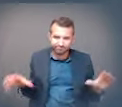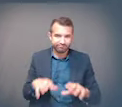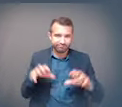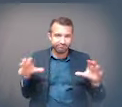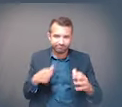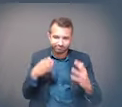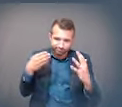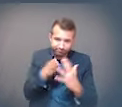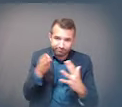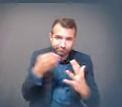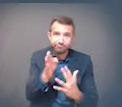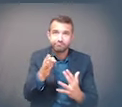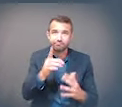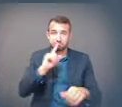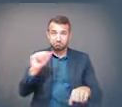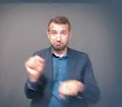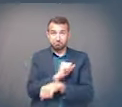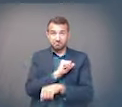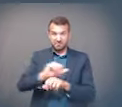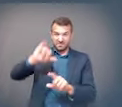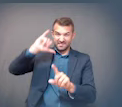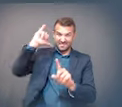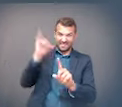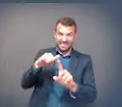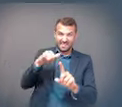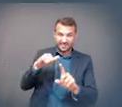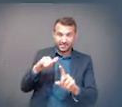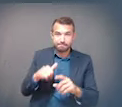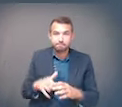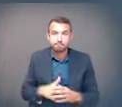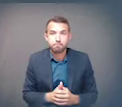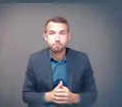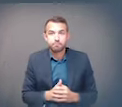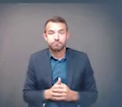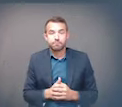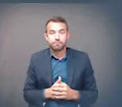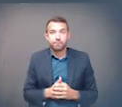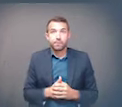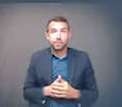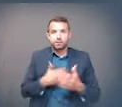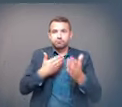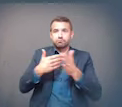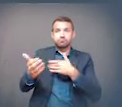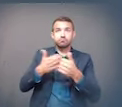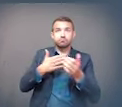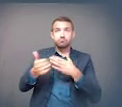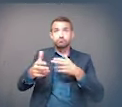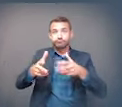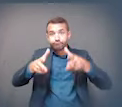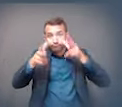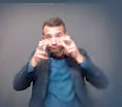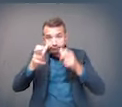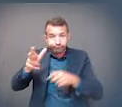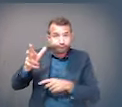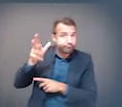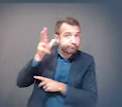you navigate, it is legit. This is for those who've read with their eyes, ears, and fingertips.